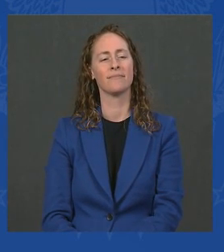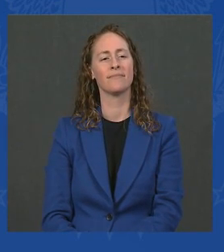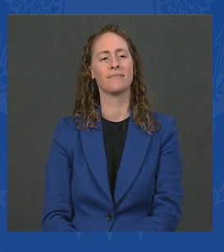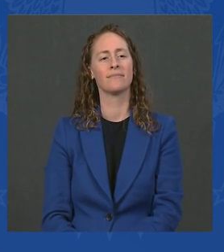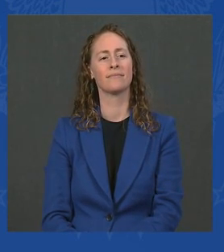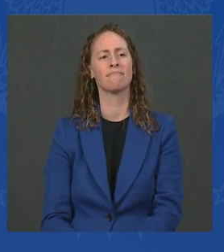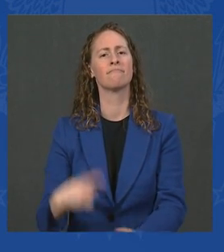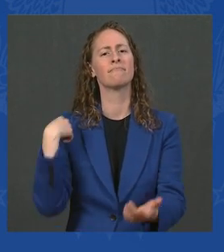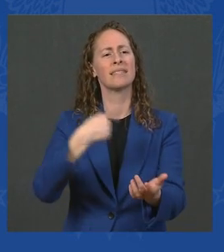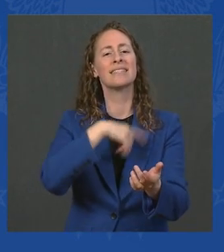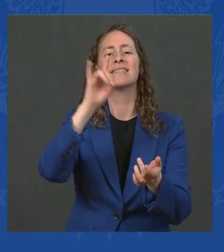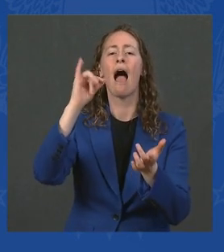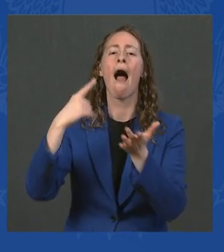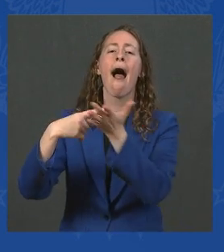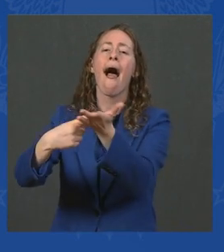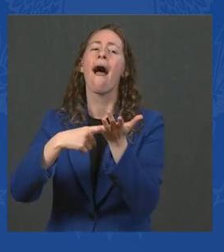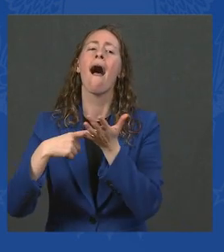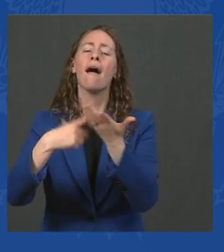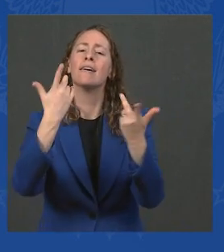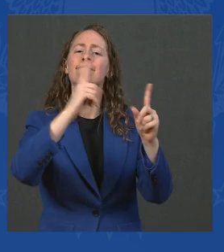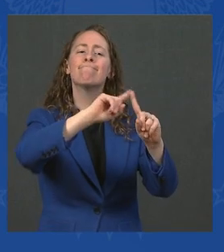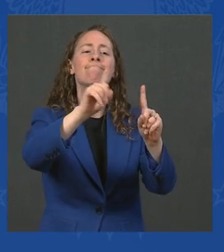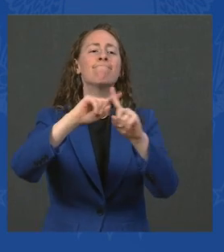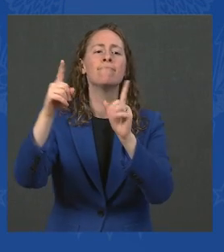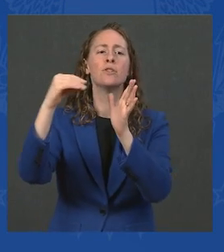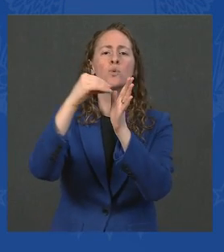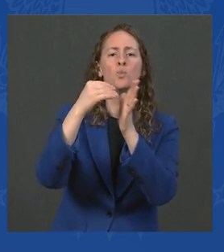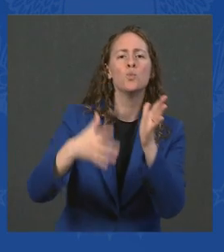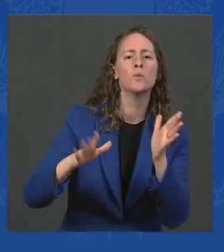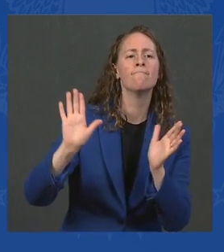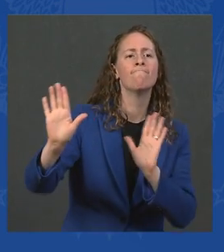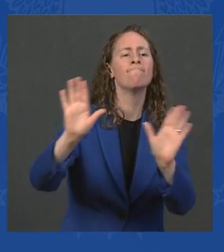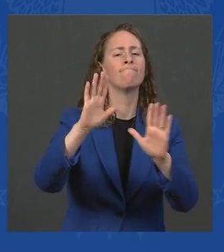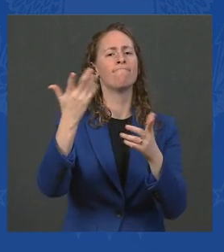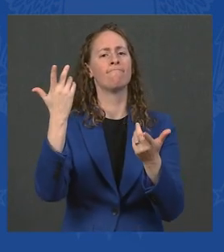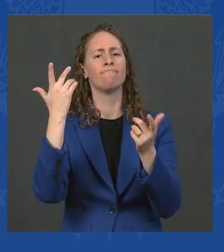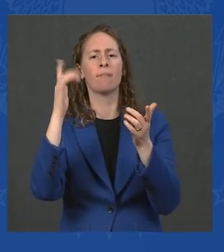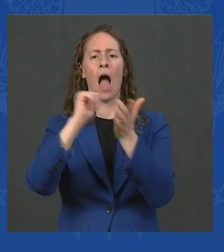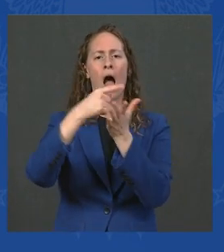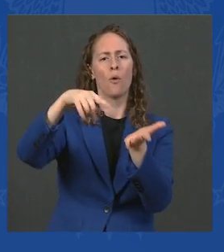and the social education that's taking place and how things are changing.